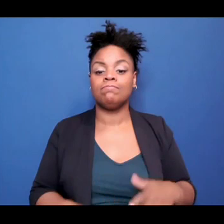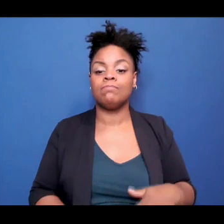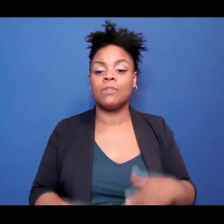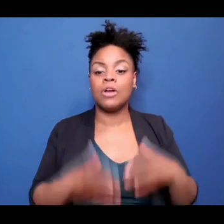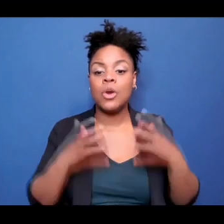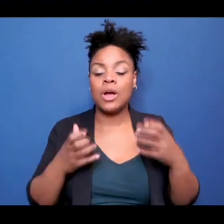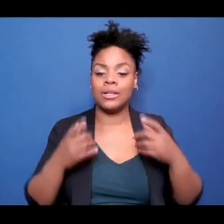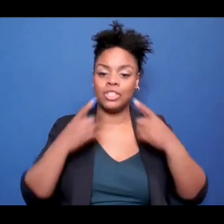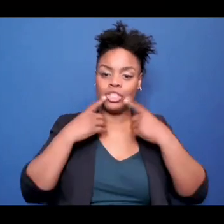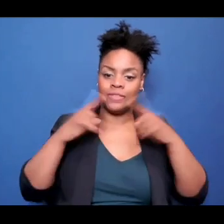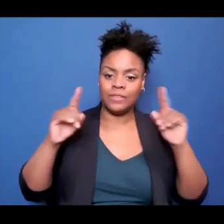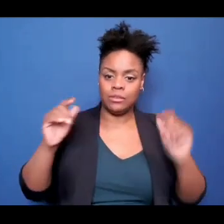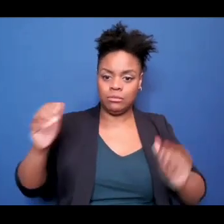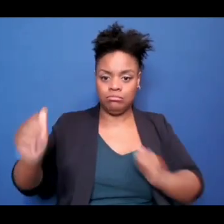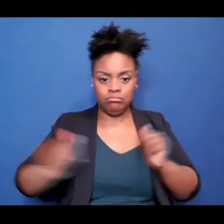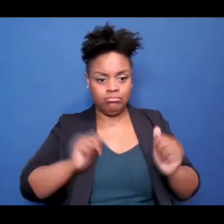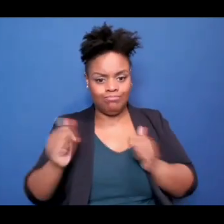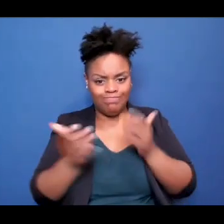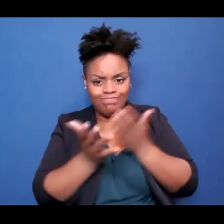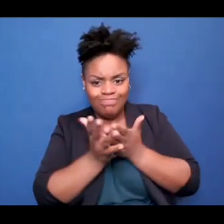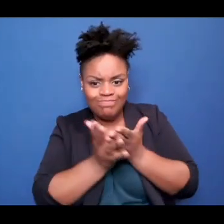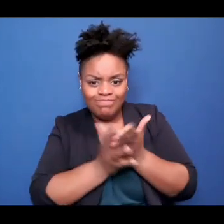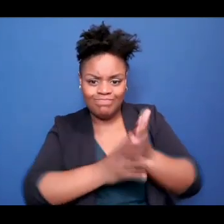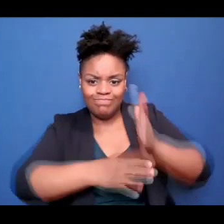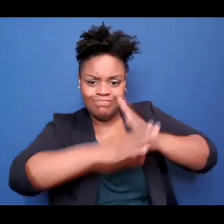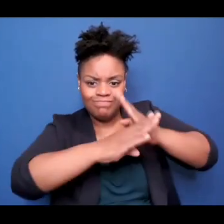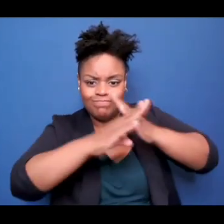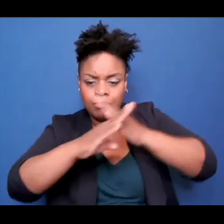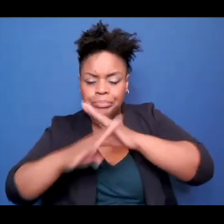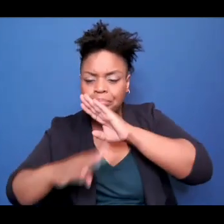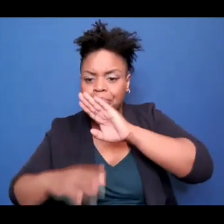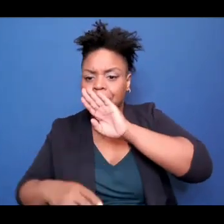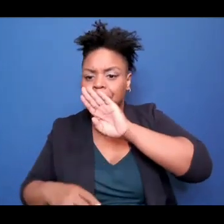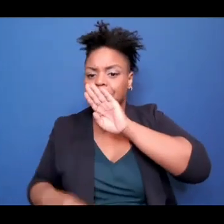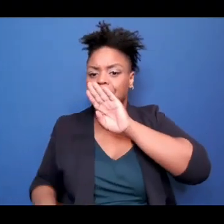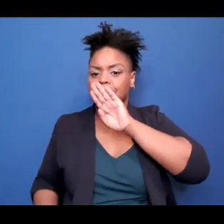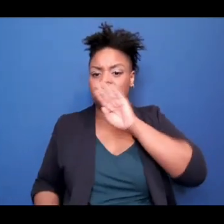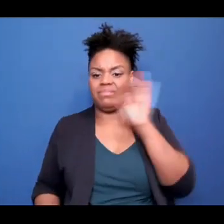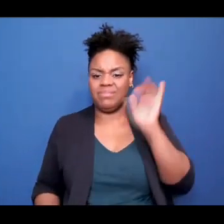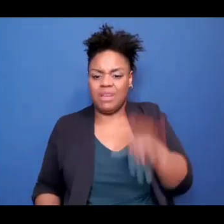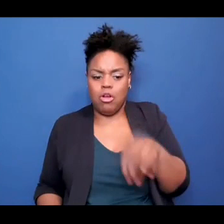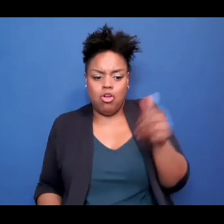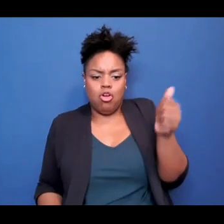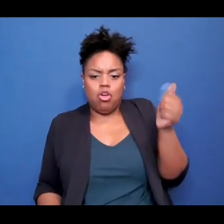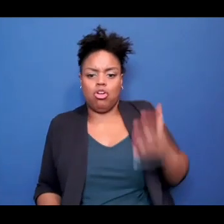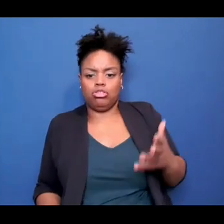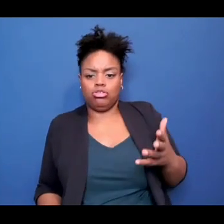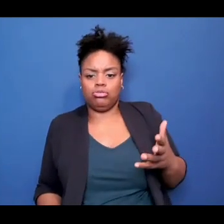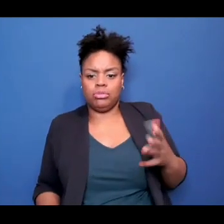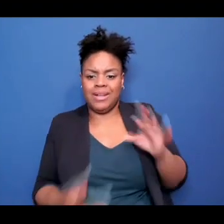DETERMINATION TO ACHIEVE IN THE FACE OF SIGNIFICANT BARRIERS AND